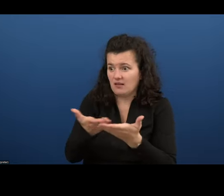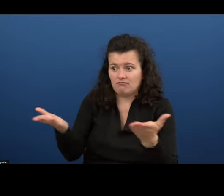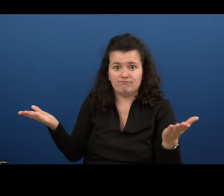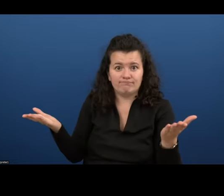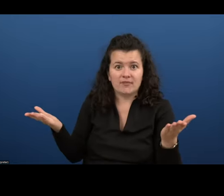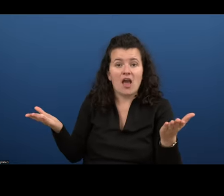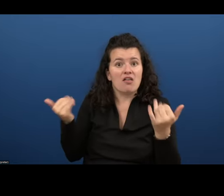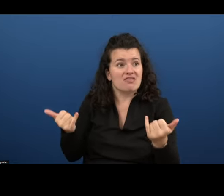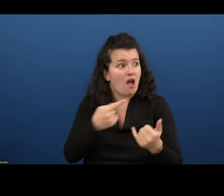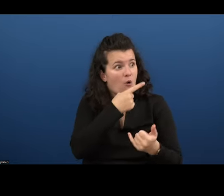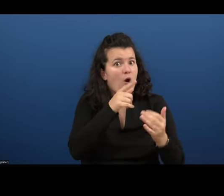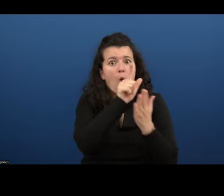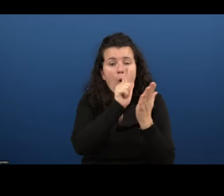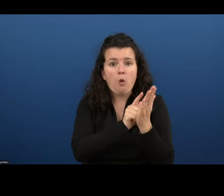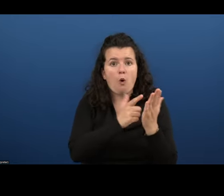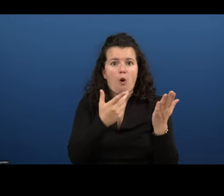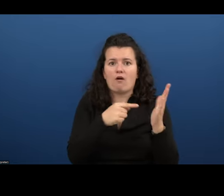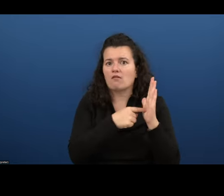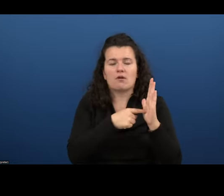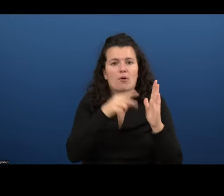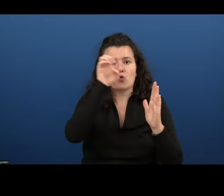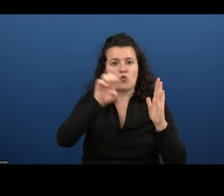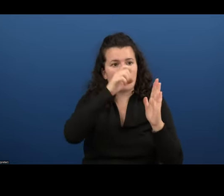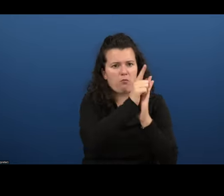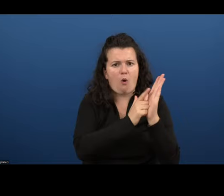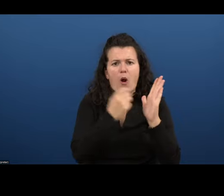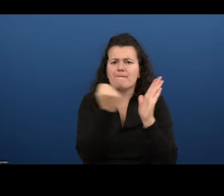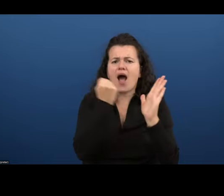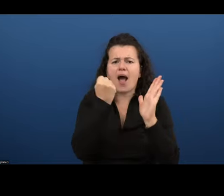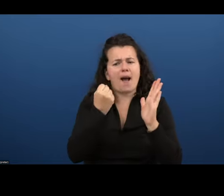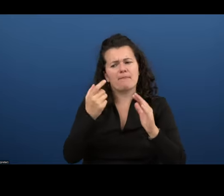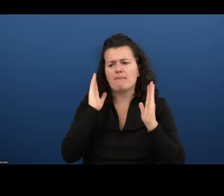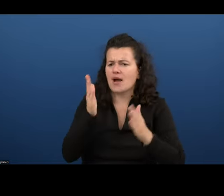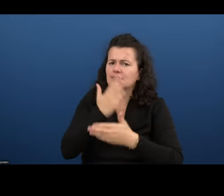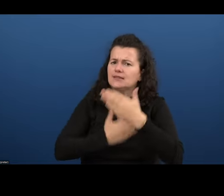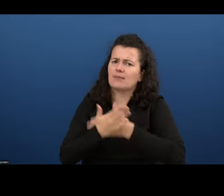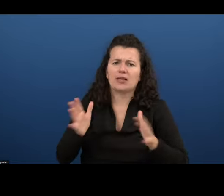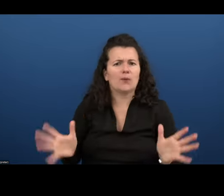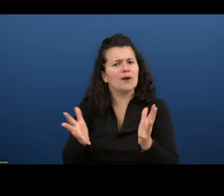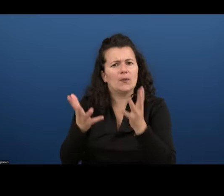across Europe and in places like Kenya also and across many parts of the world are making